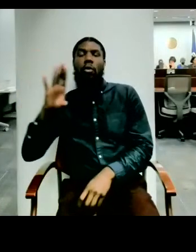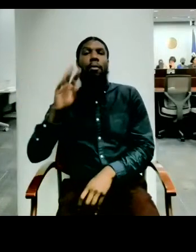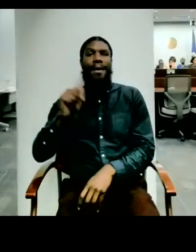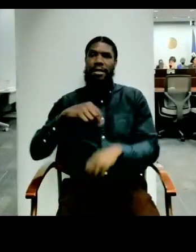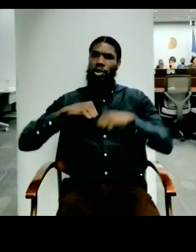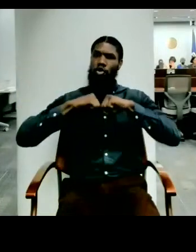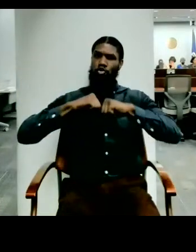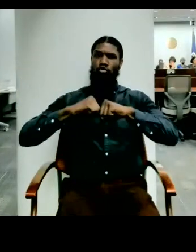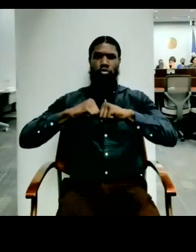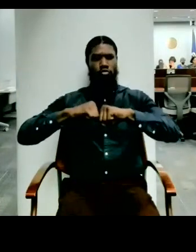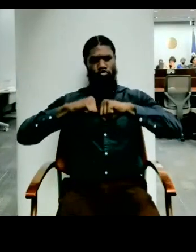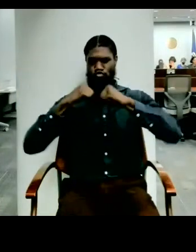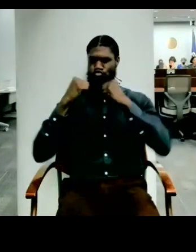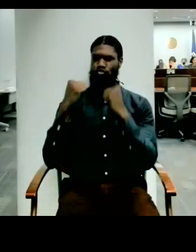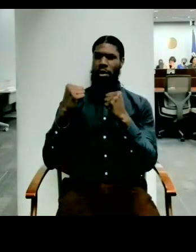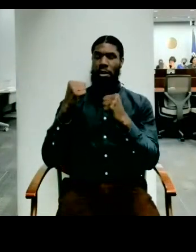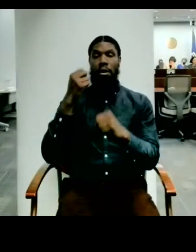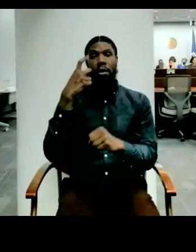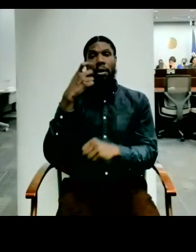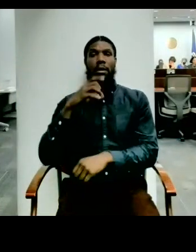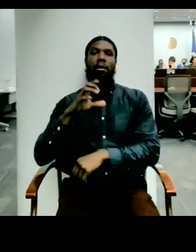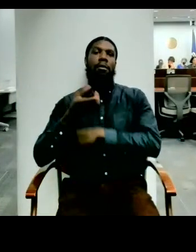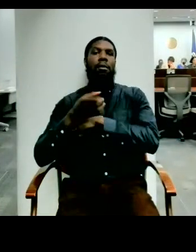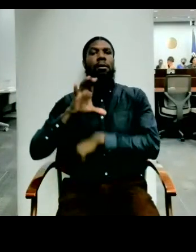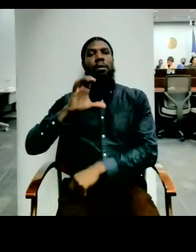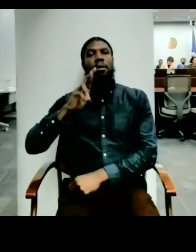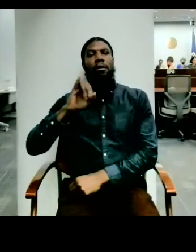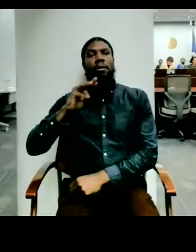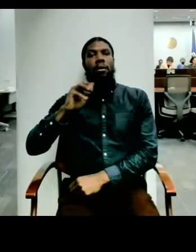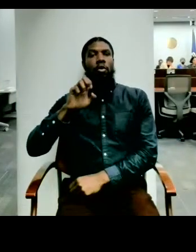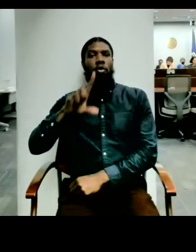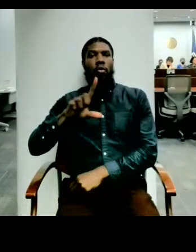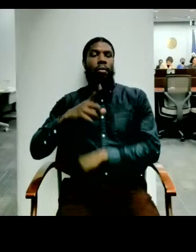in fact there are criminal penalties that are attached and as far as I know a perfect track